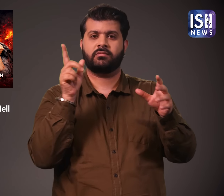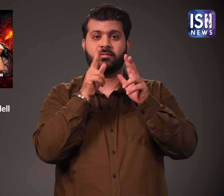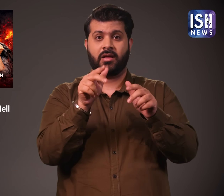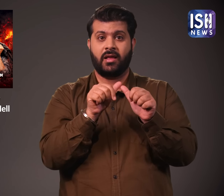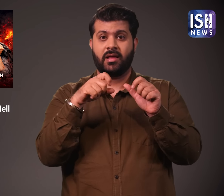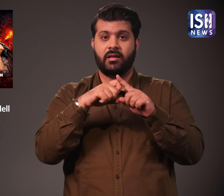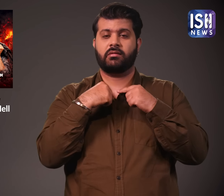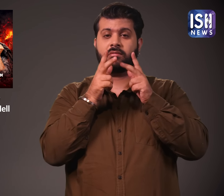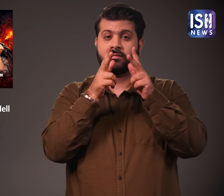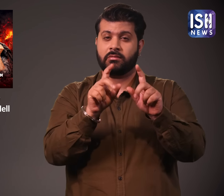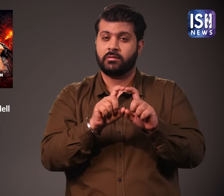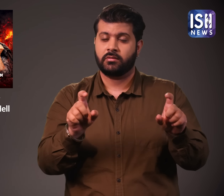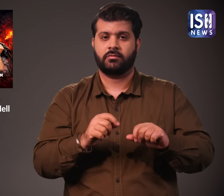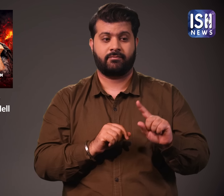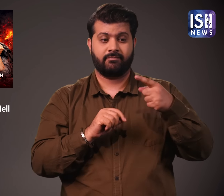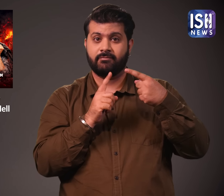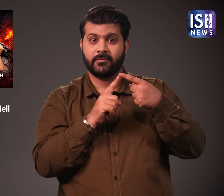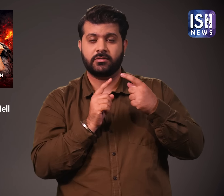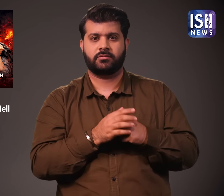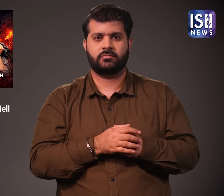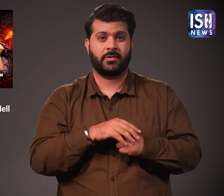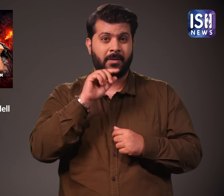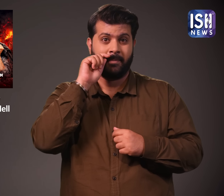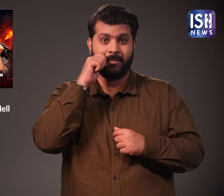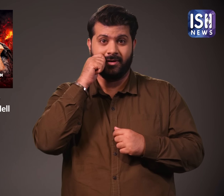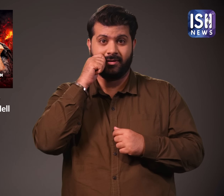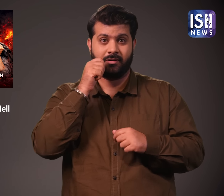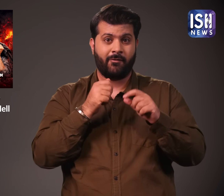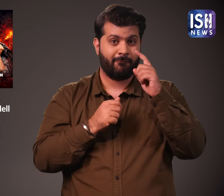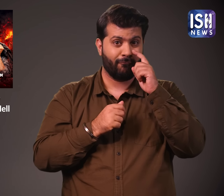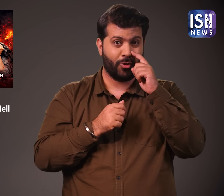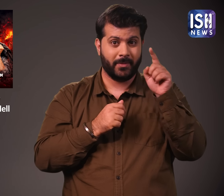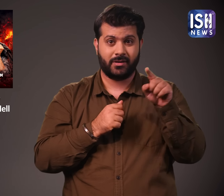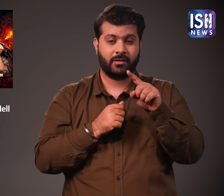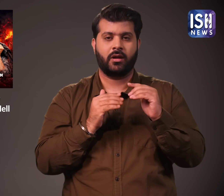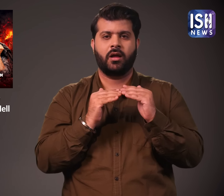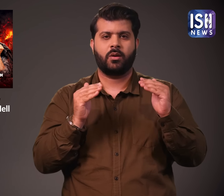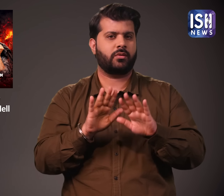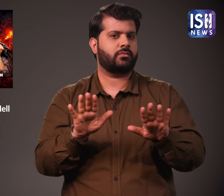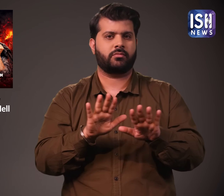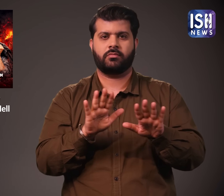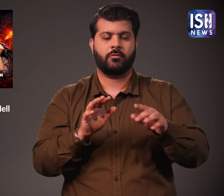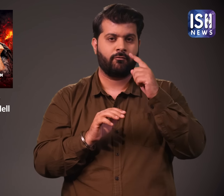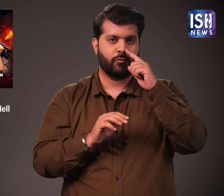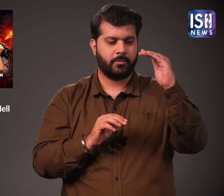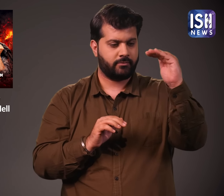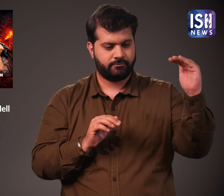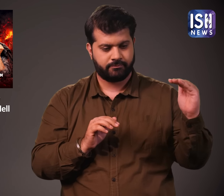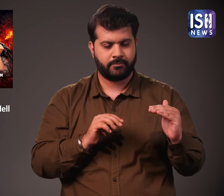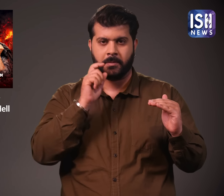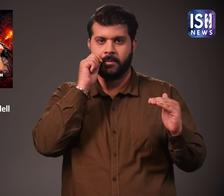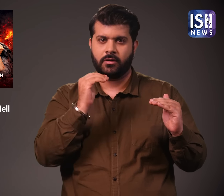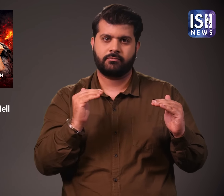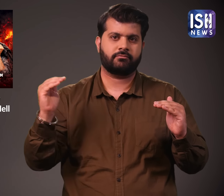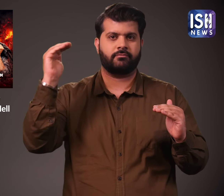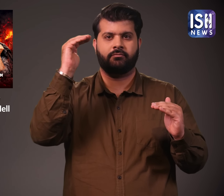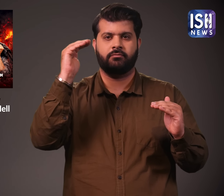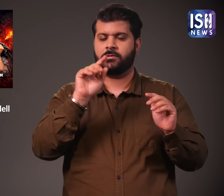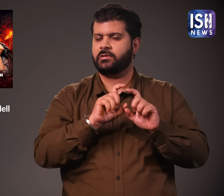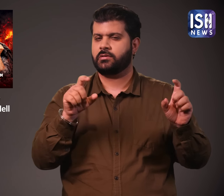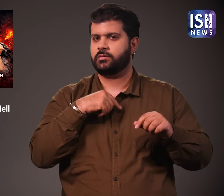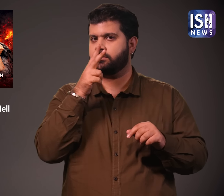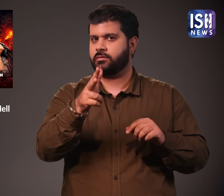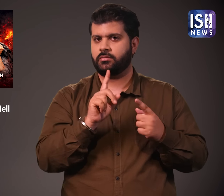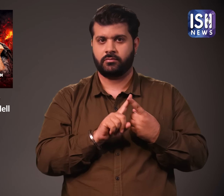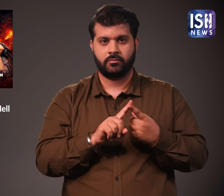Khamenei repeatedly said that men and women are not equal in their roles.